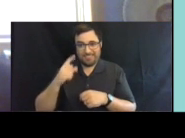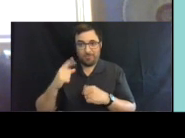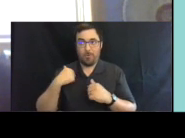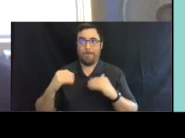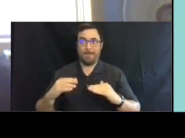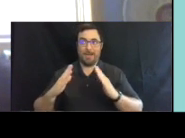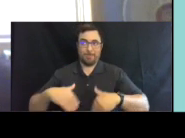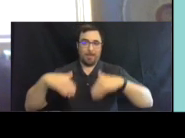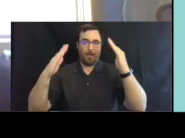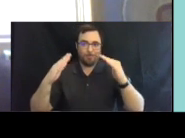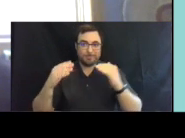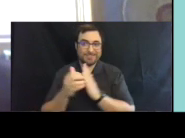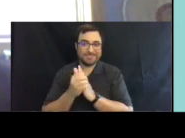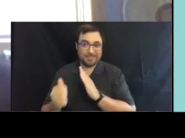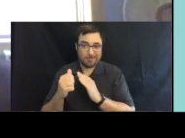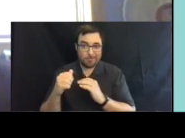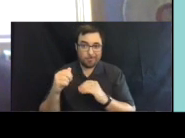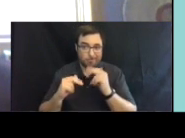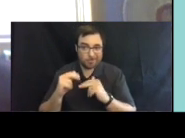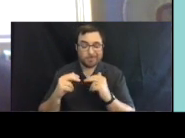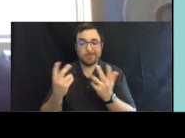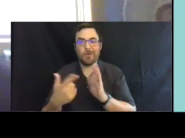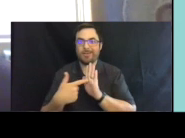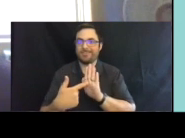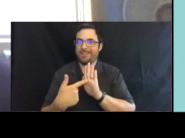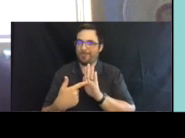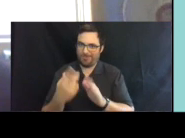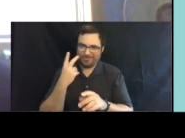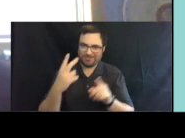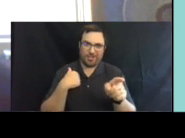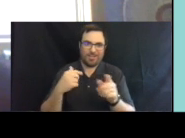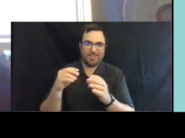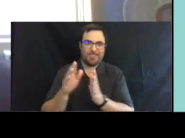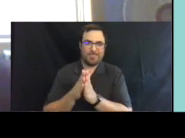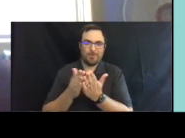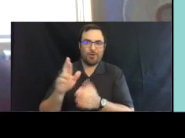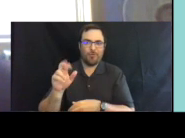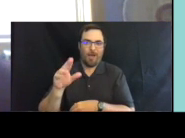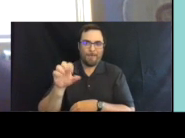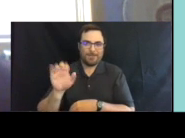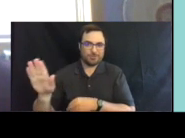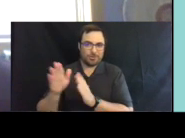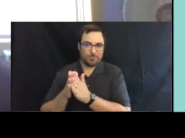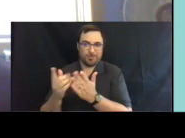as if one of her examples she gave that I love is like saying to a child, "okay today we're going to go play tennis.